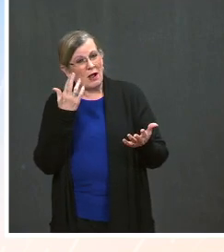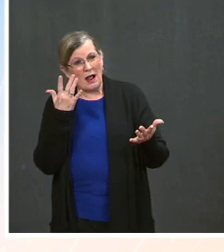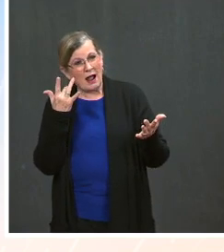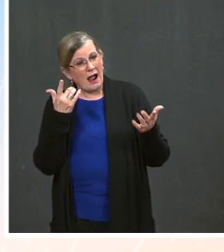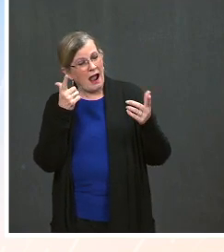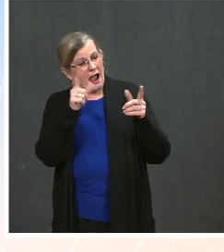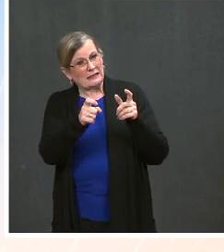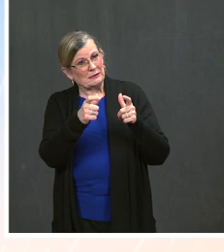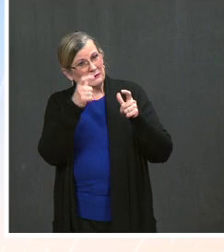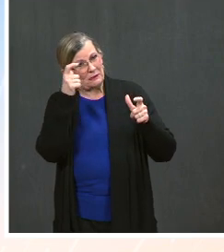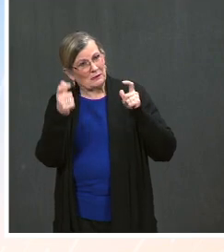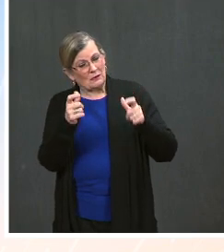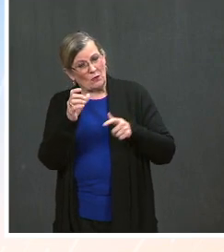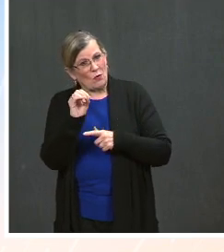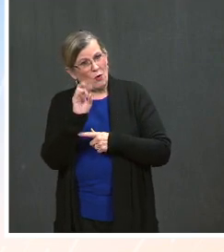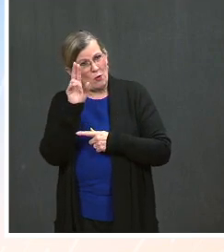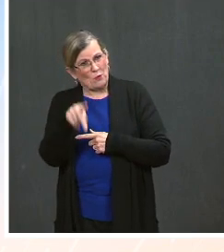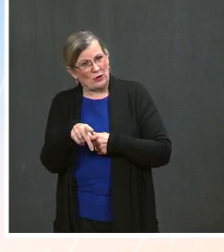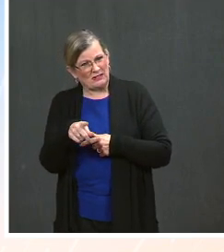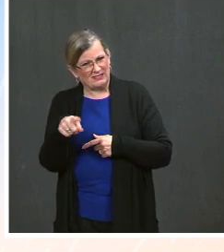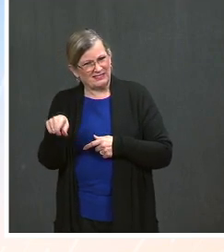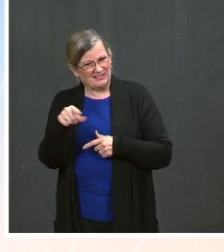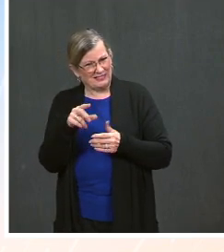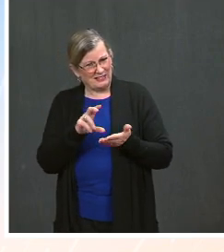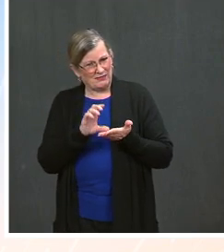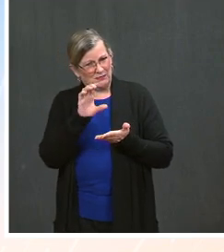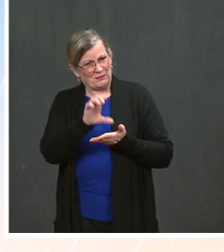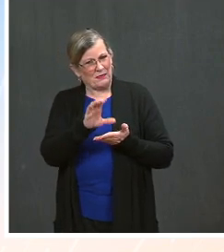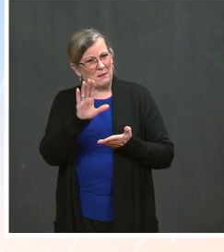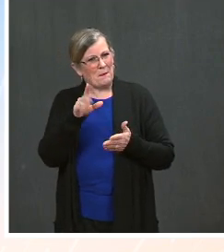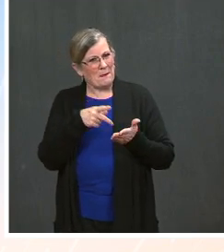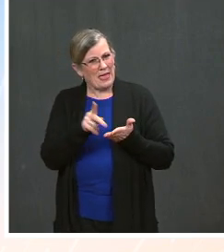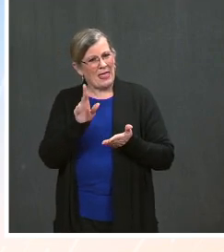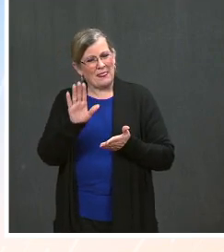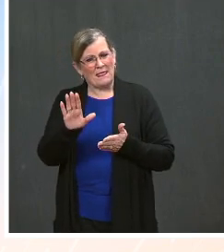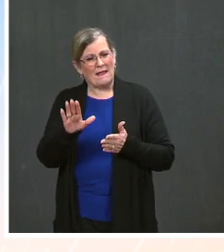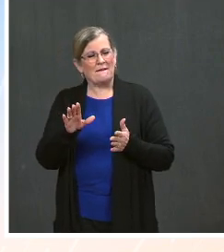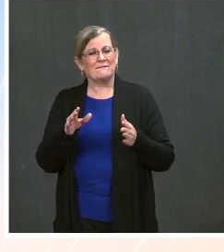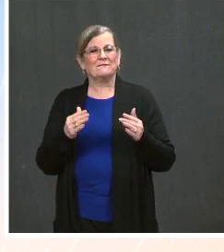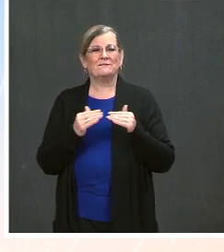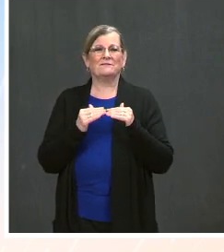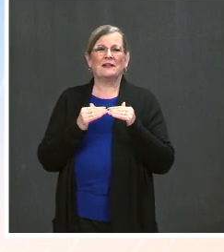people were busy reporting yesterday -- by the Institution on Taxation and Economic Policy